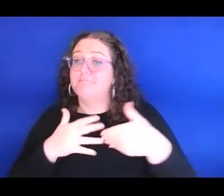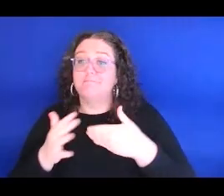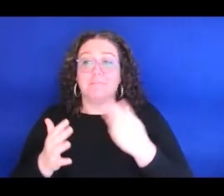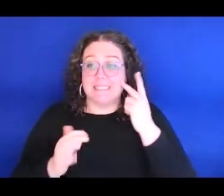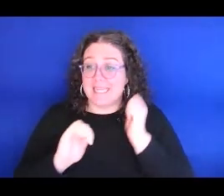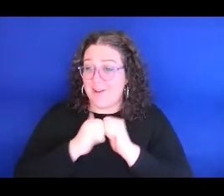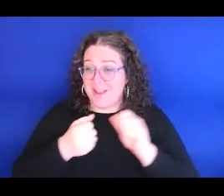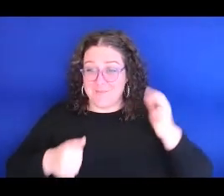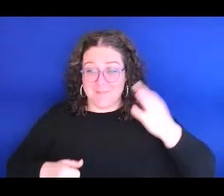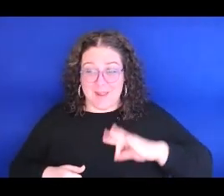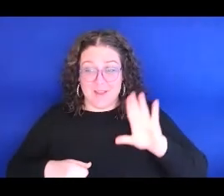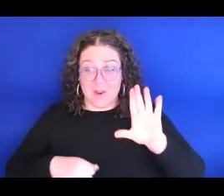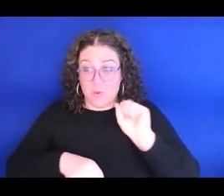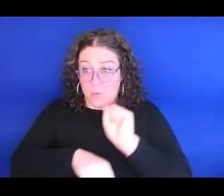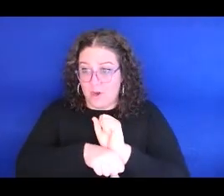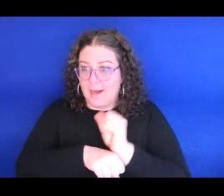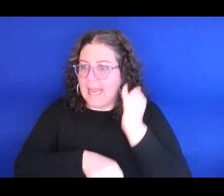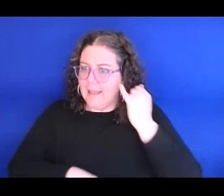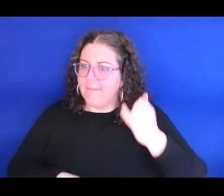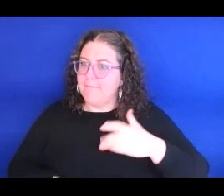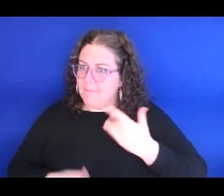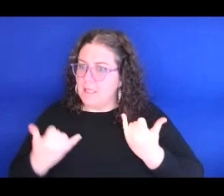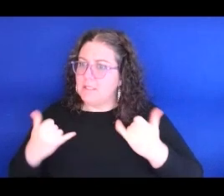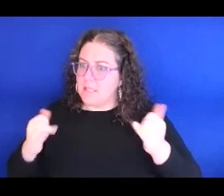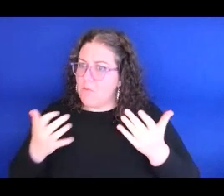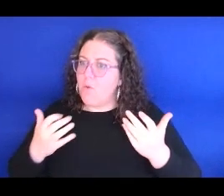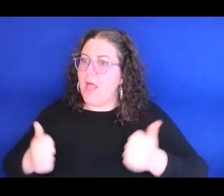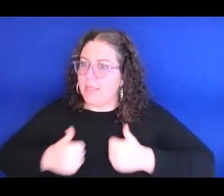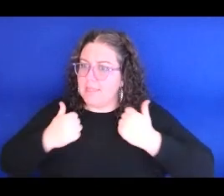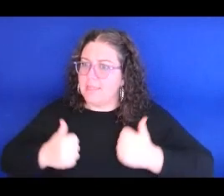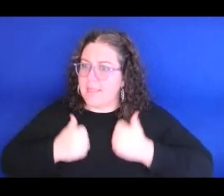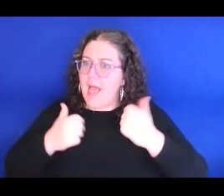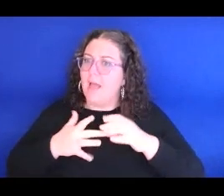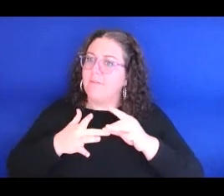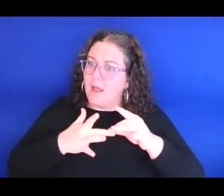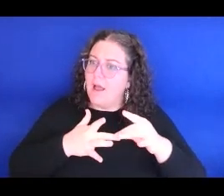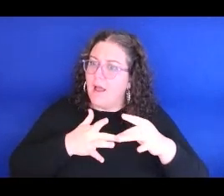support your work. And remember if you’d like a live, personalized walkthrough for your team, feel